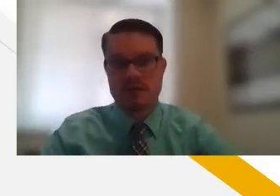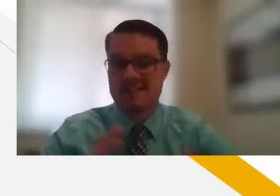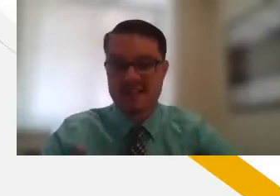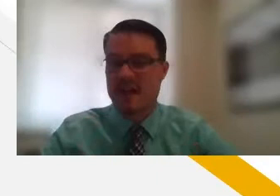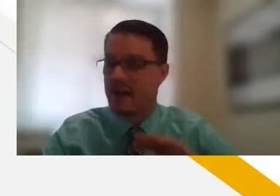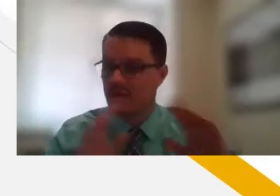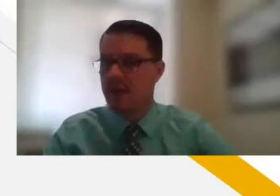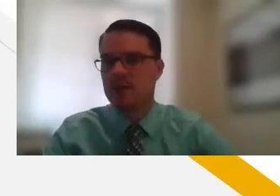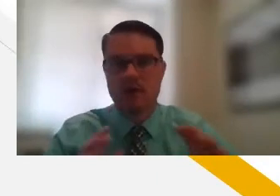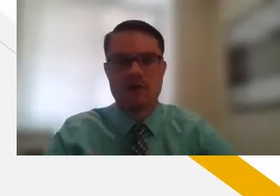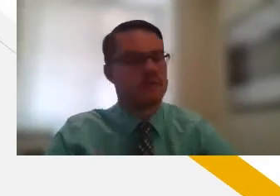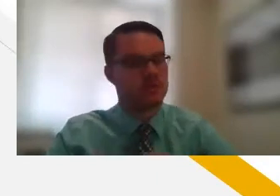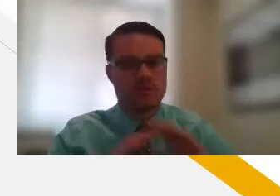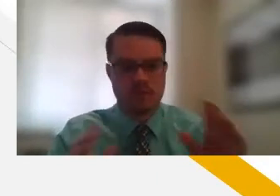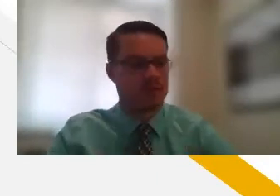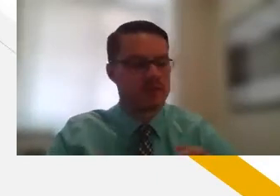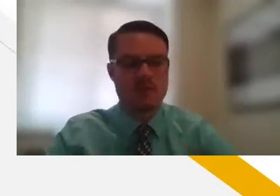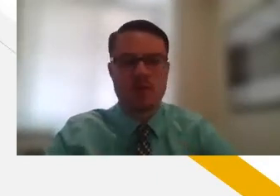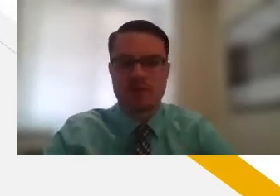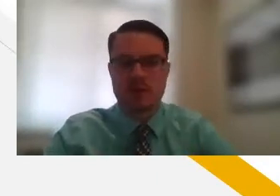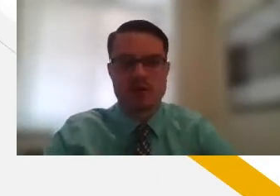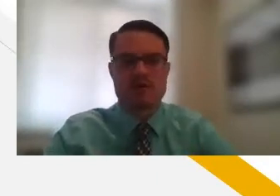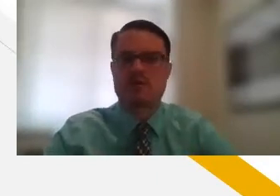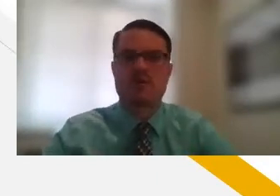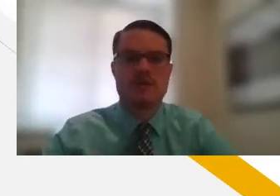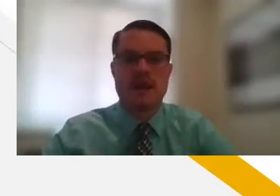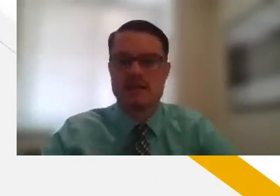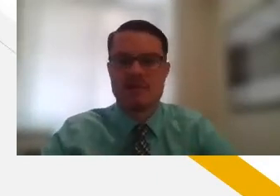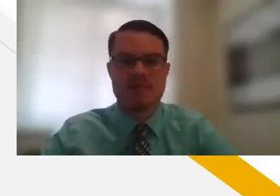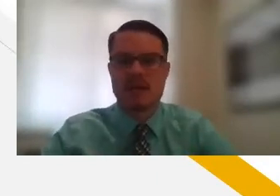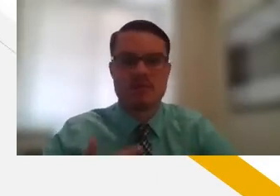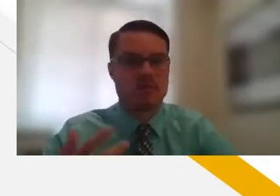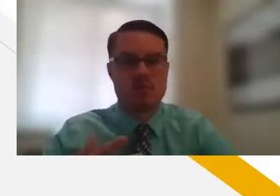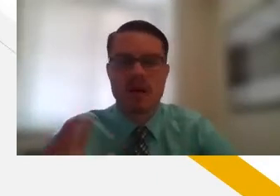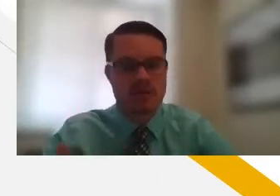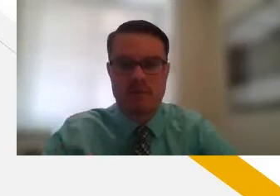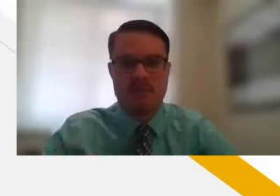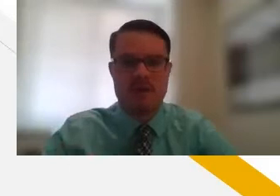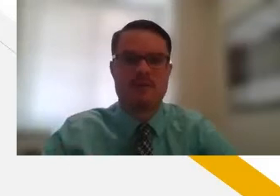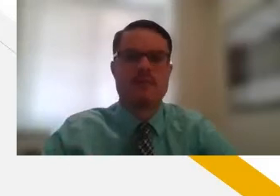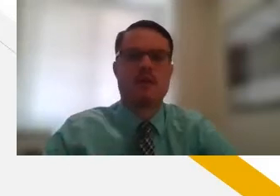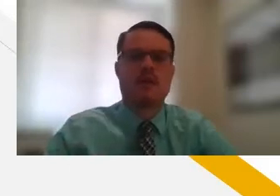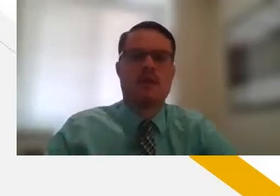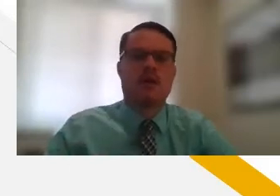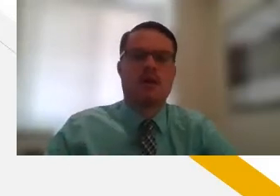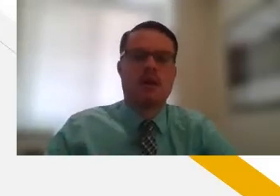As I said, they have to evaluate all of them. So, so get down all of your areas and certainly that academic behavior or whatever it may be.